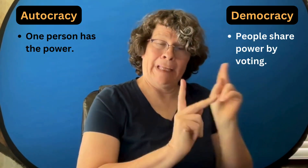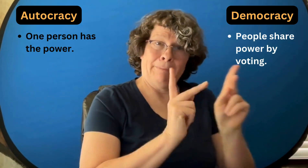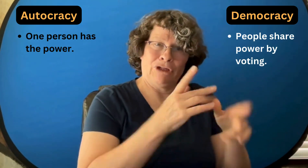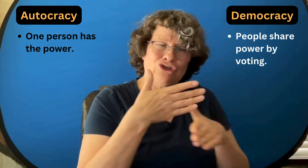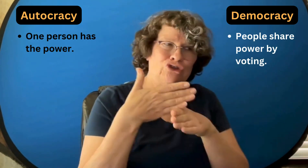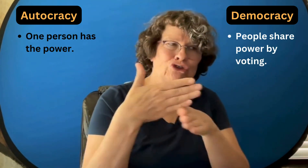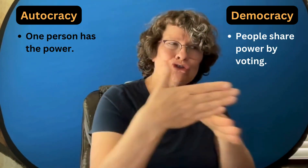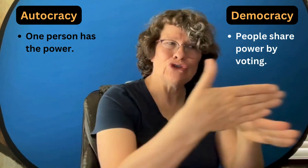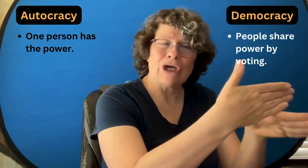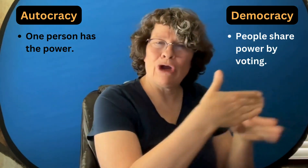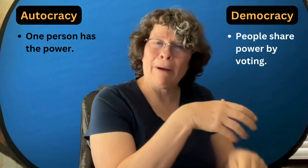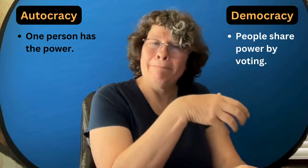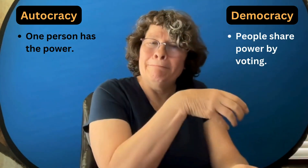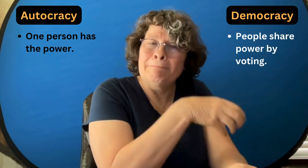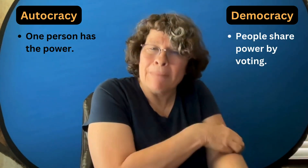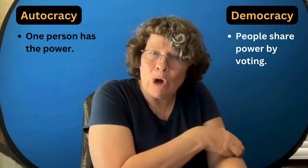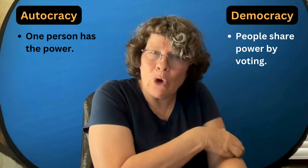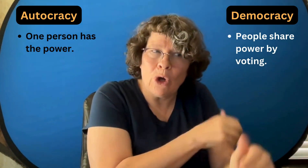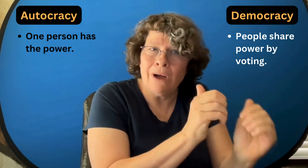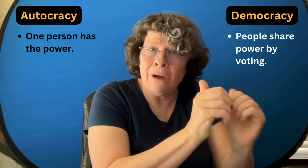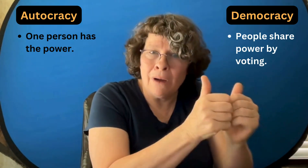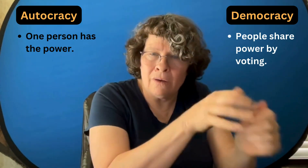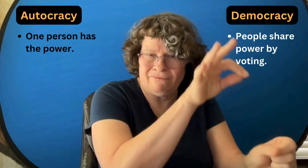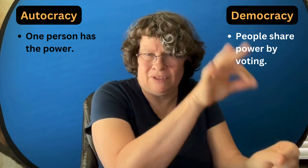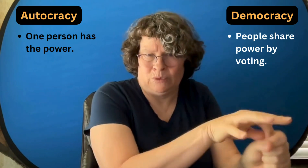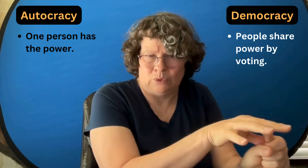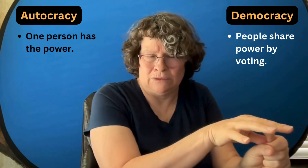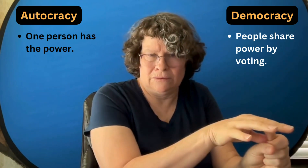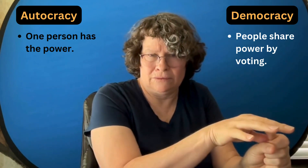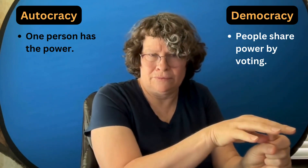People share power by voting.